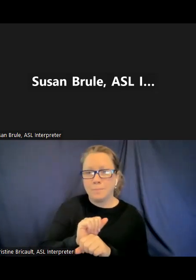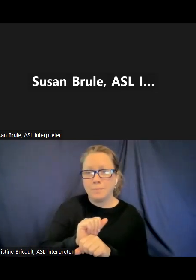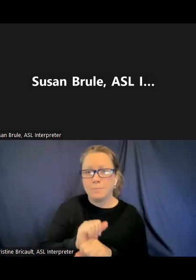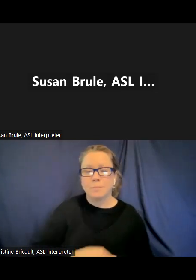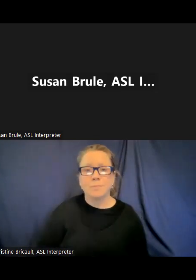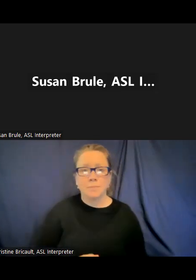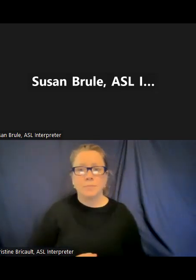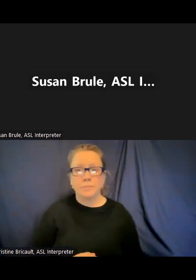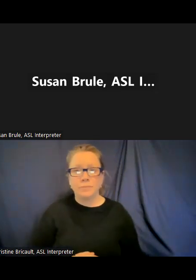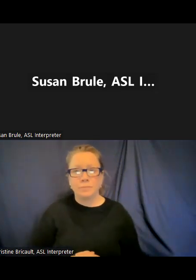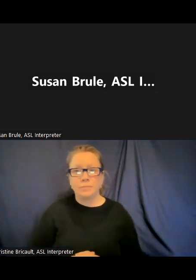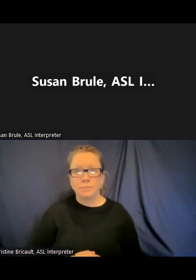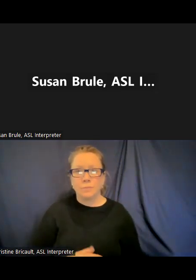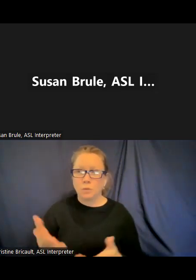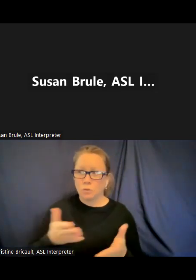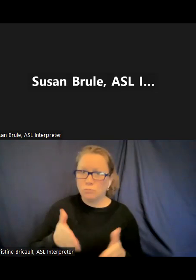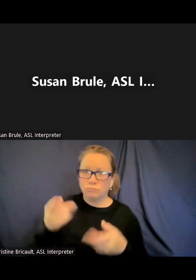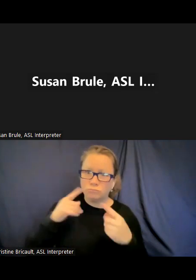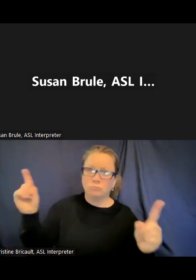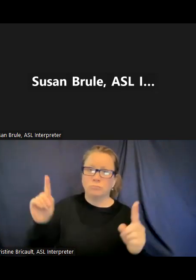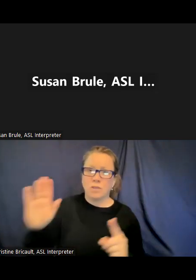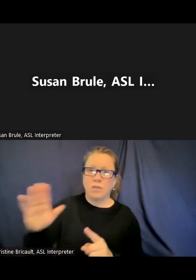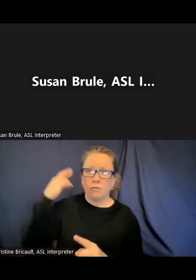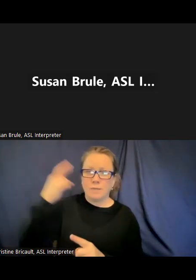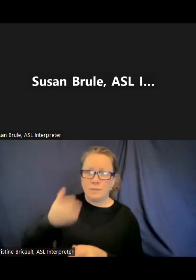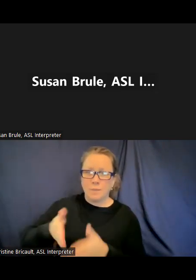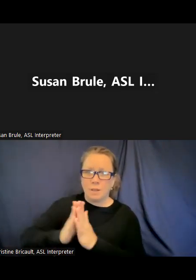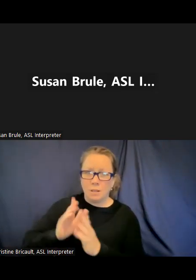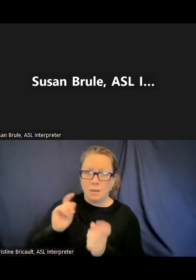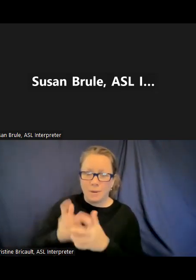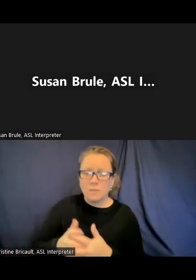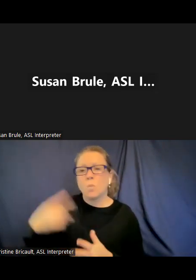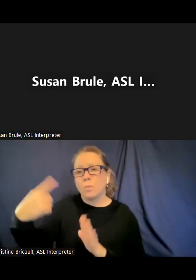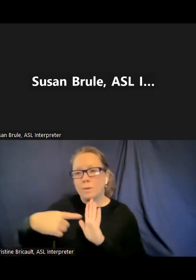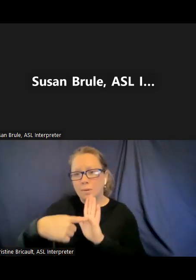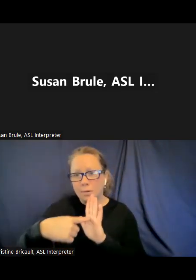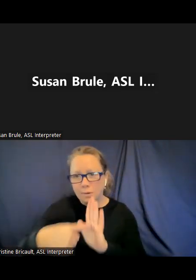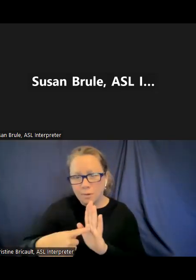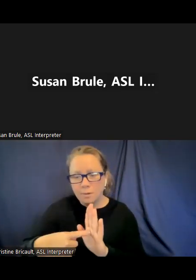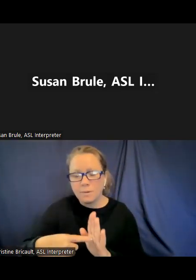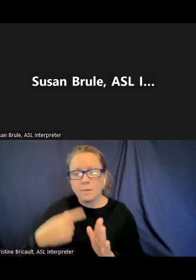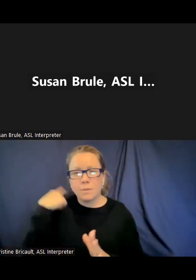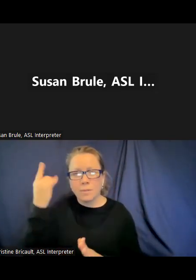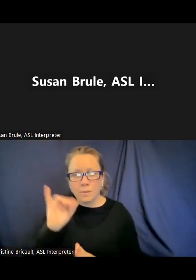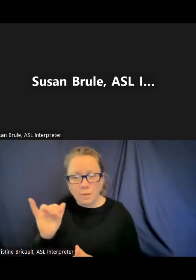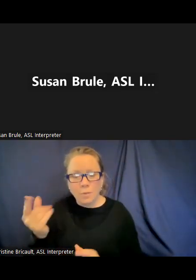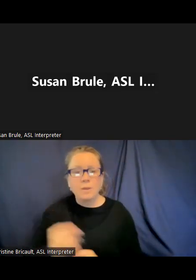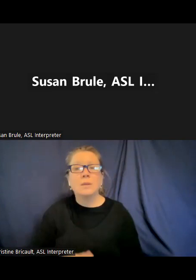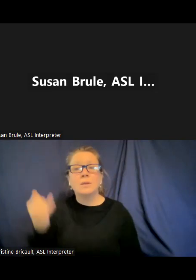they have to do to carry out that reasonable accommodation. So, an example of this would be if you're needing to procure something